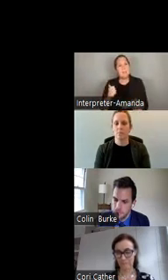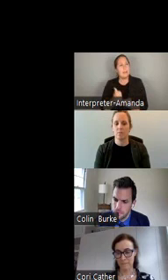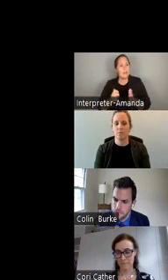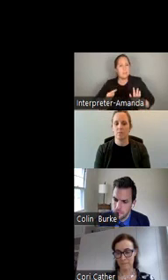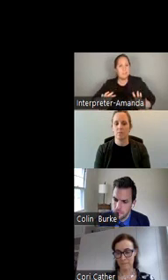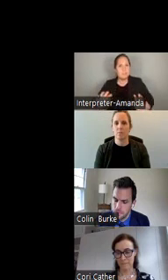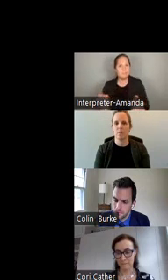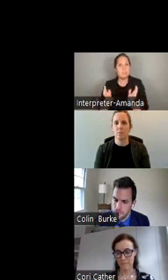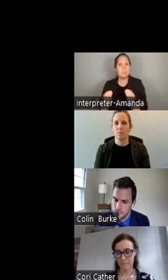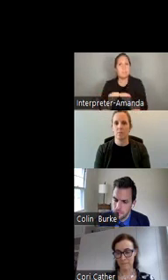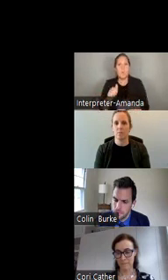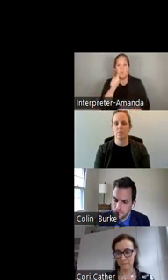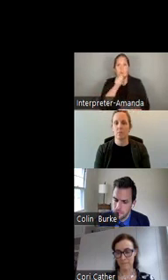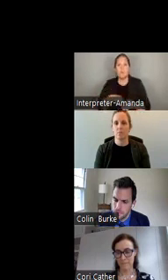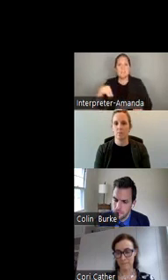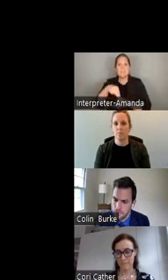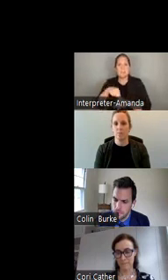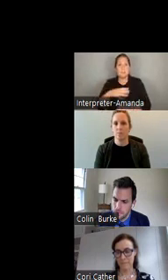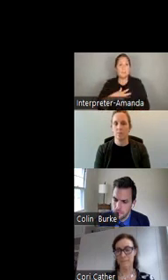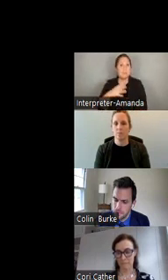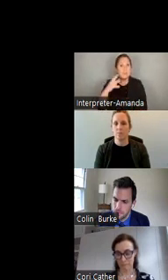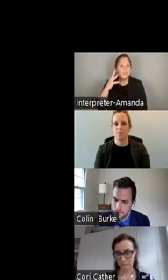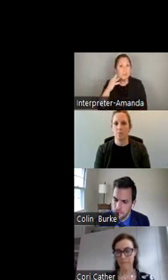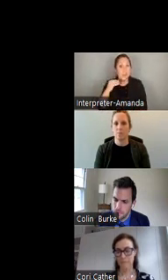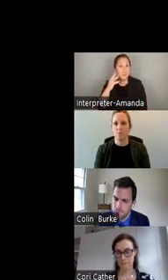experience clinically what I've seen is it's it's just having somebody supportive in their